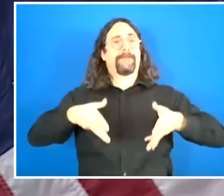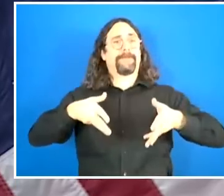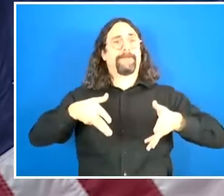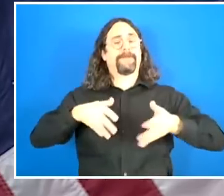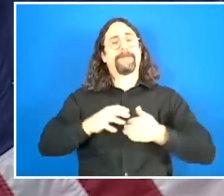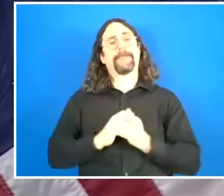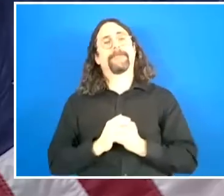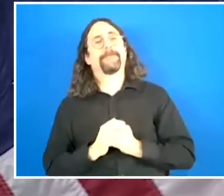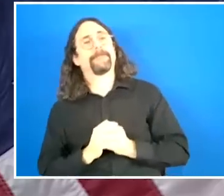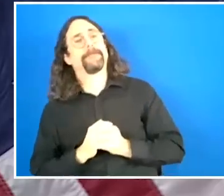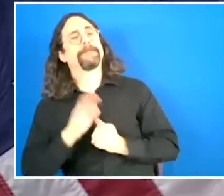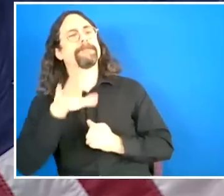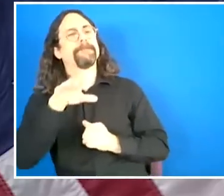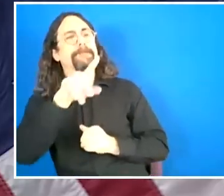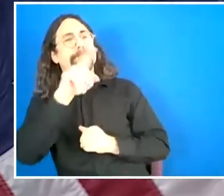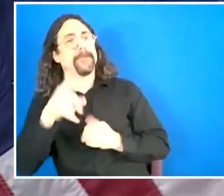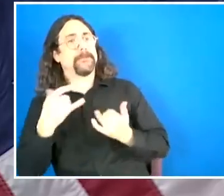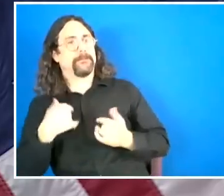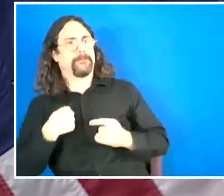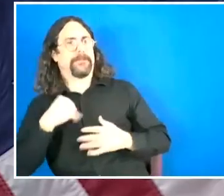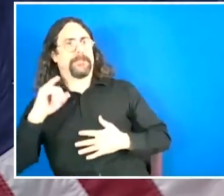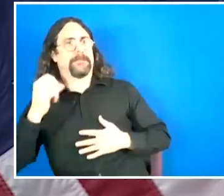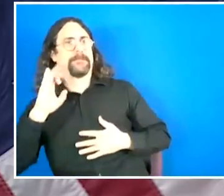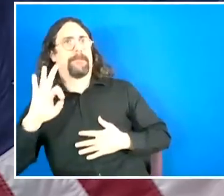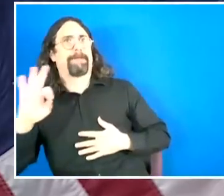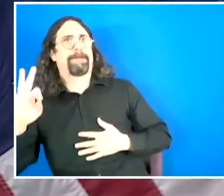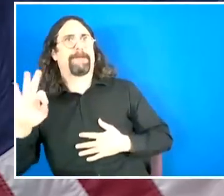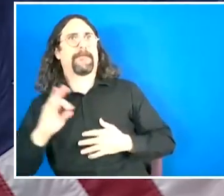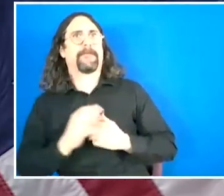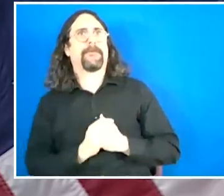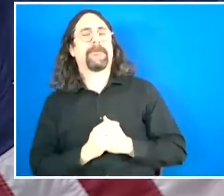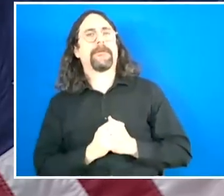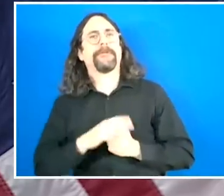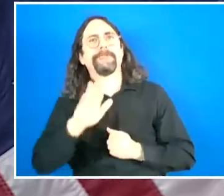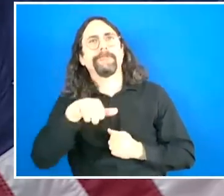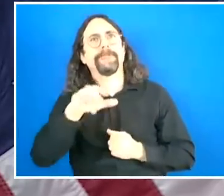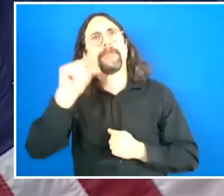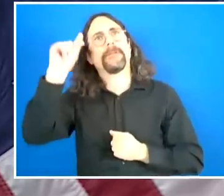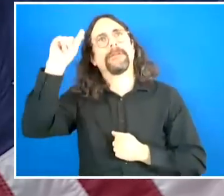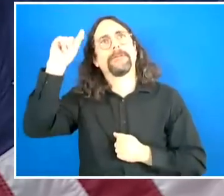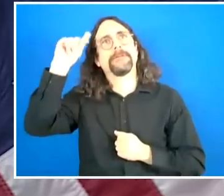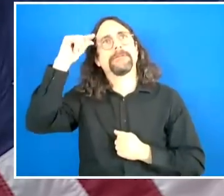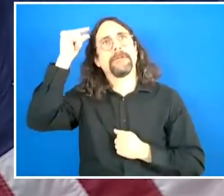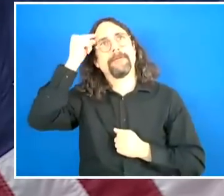MR. MAYOR. THE GOVERNOR SAID